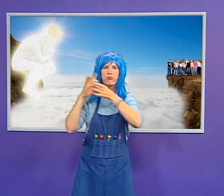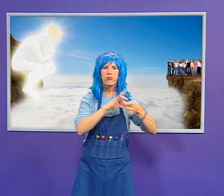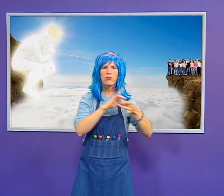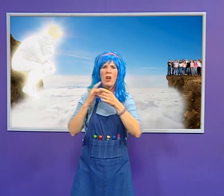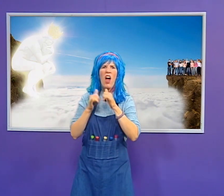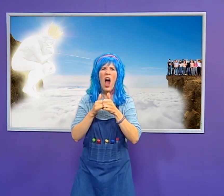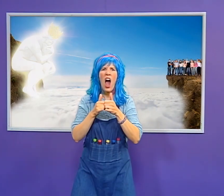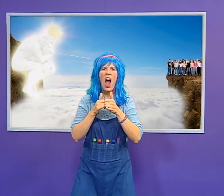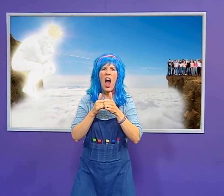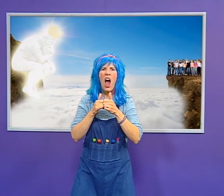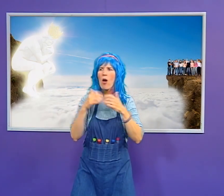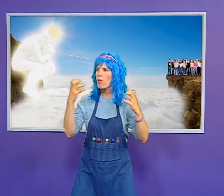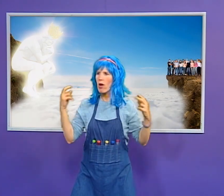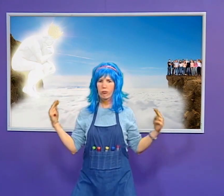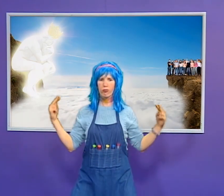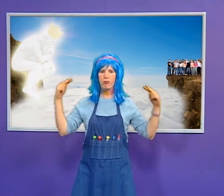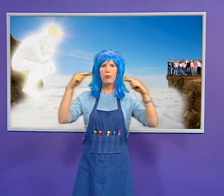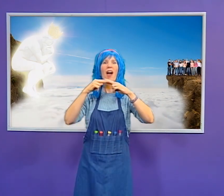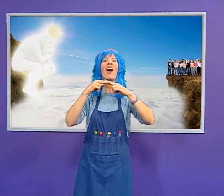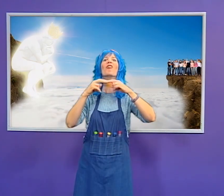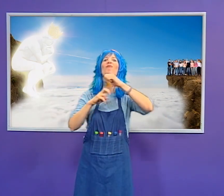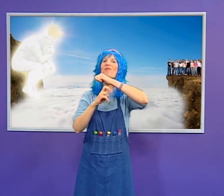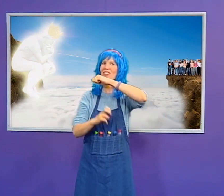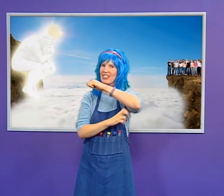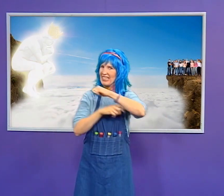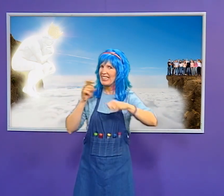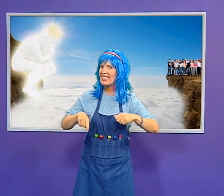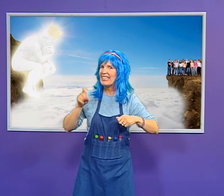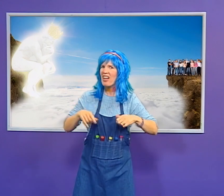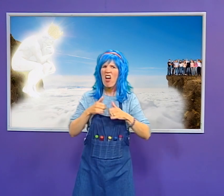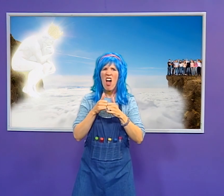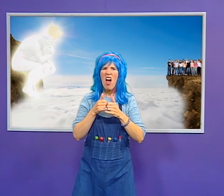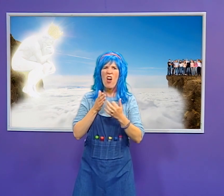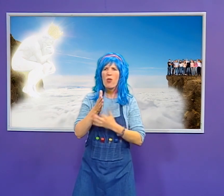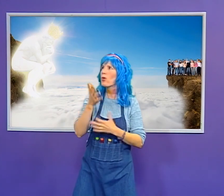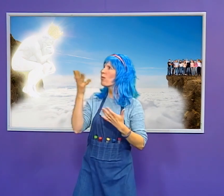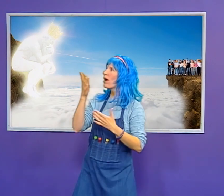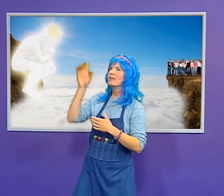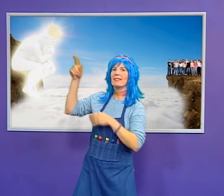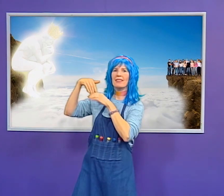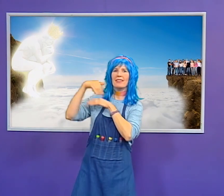HOW? WE NEED A BRIDGE. SO GOD SENT HIS OWN SON, JESUS CHRIST,